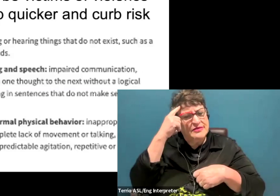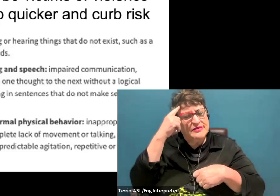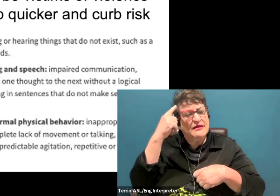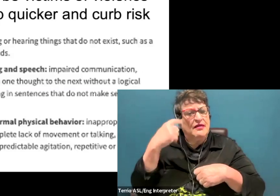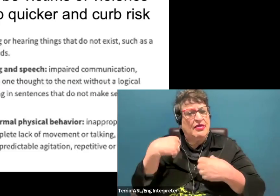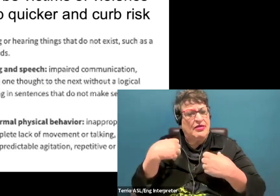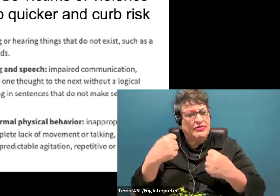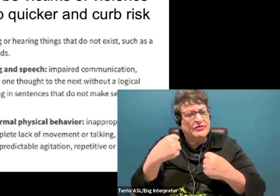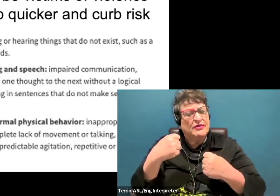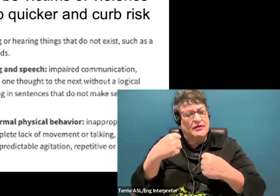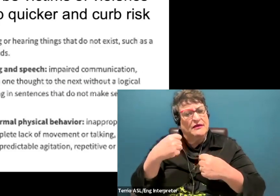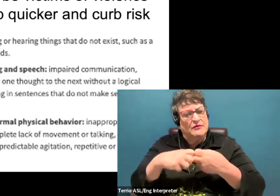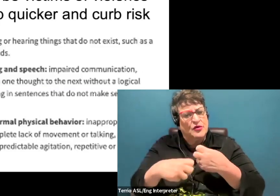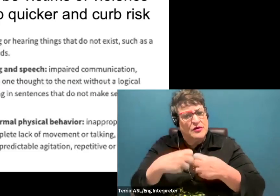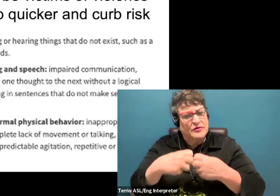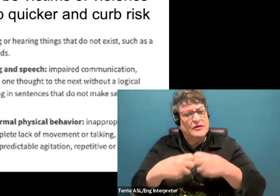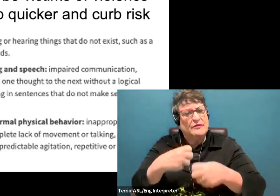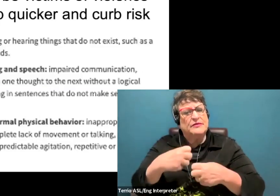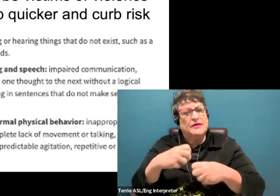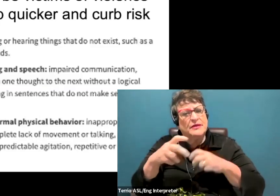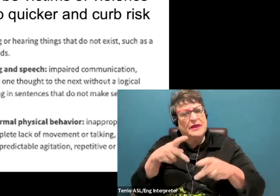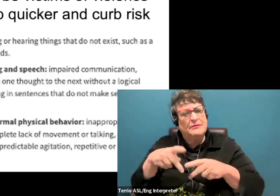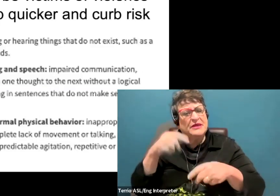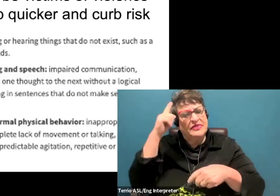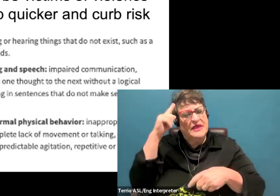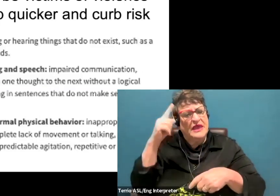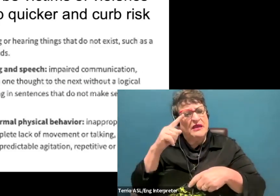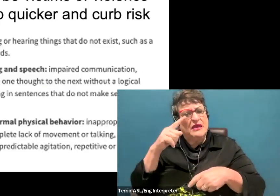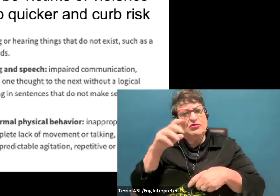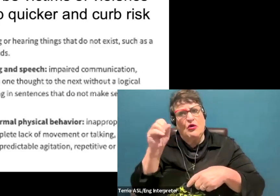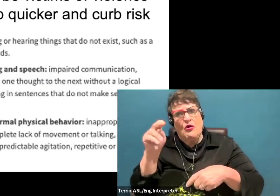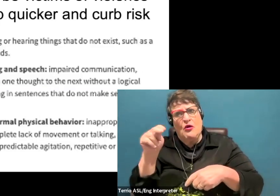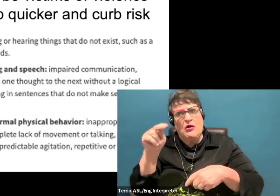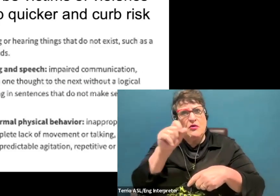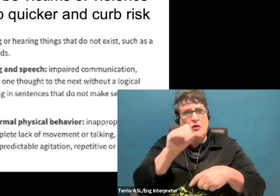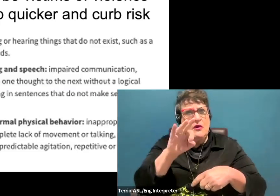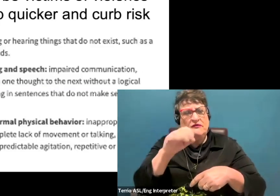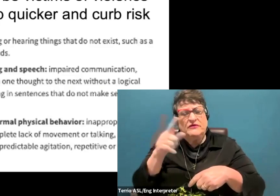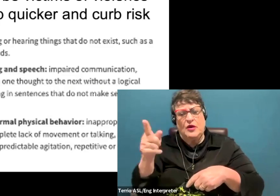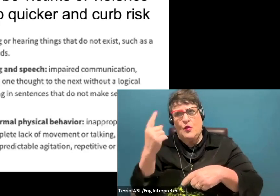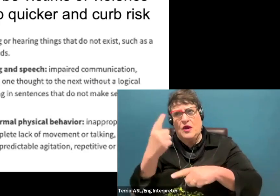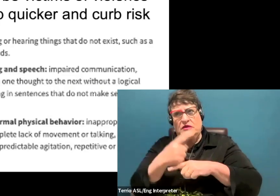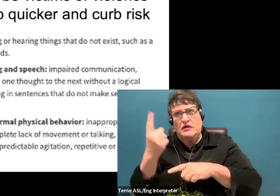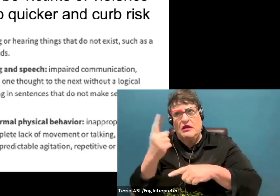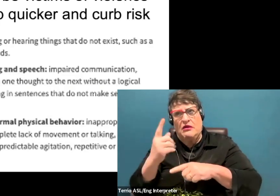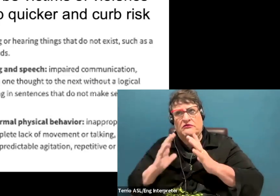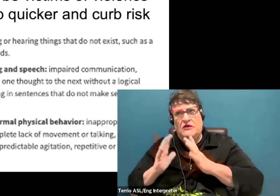people think that there's an on and off switch, that one day you're fine and then all of a sudden you're having an episode when in reality,